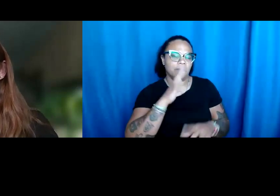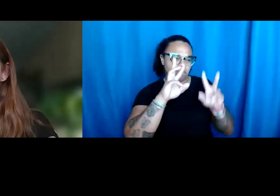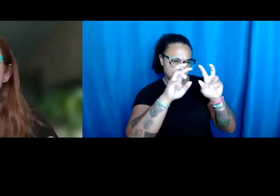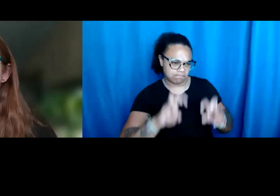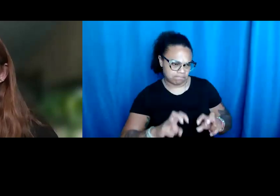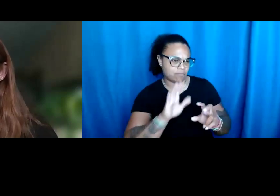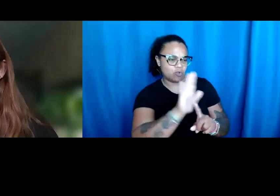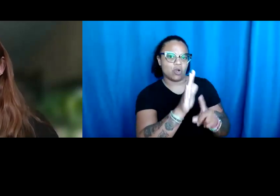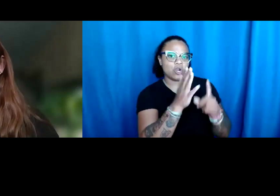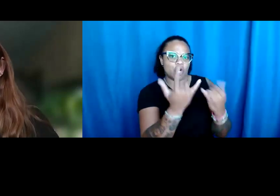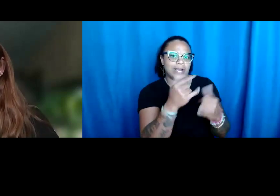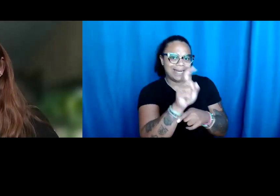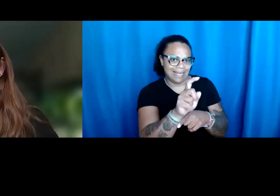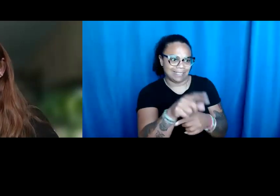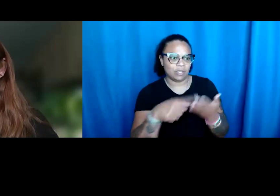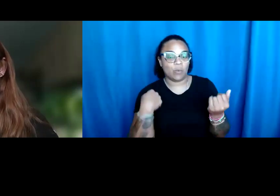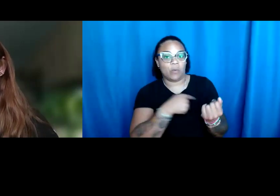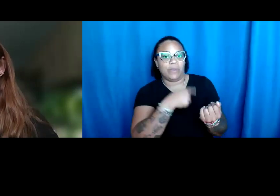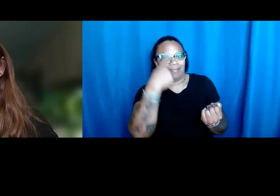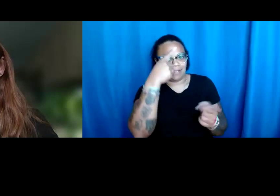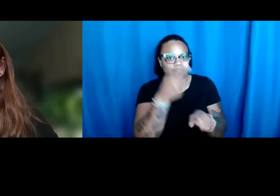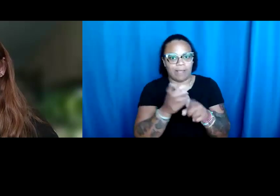are and kind of what you we think the path should be with us.